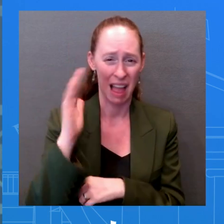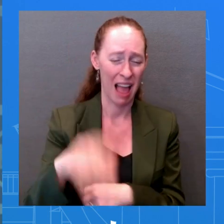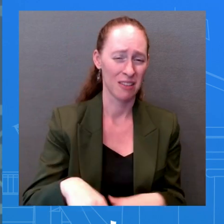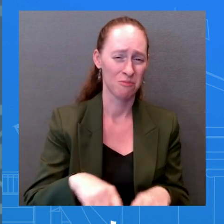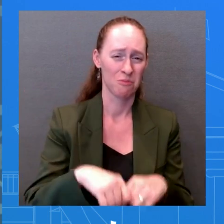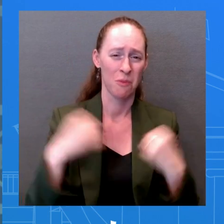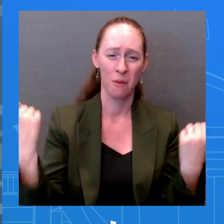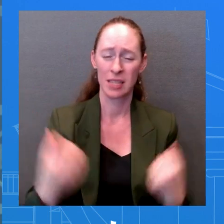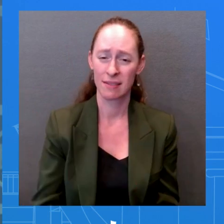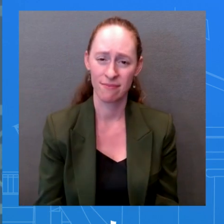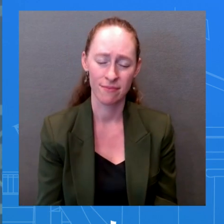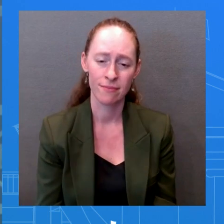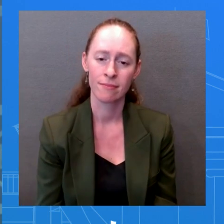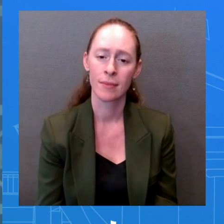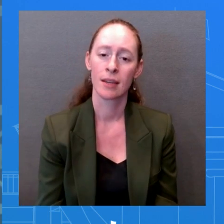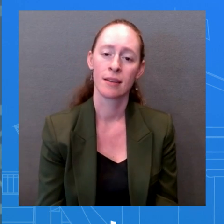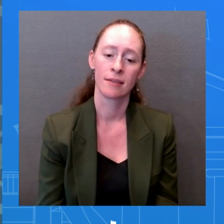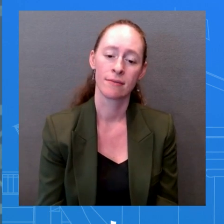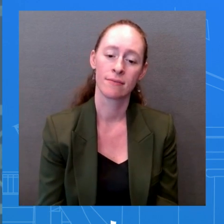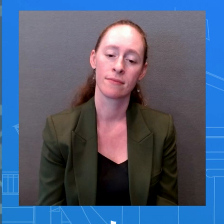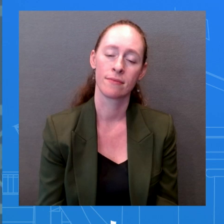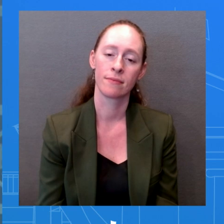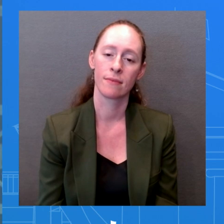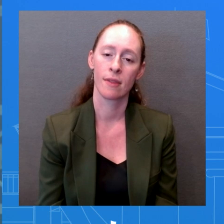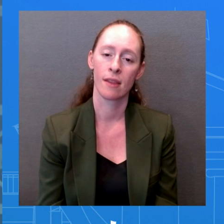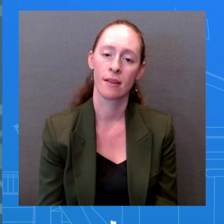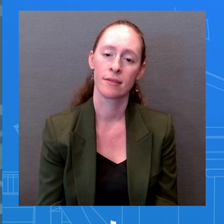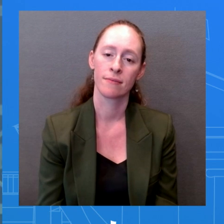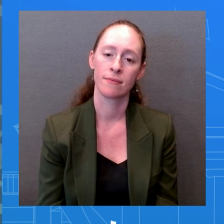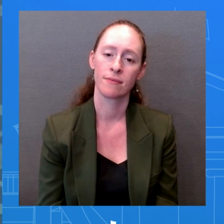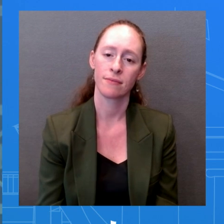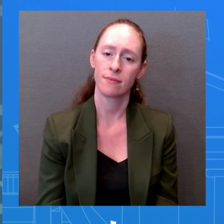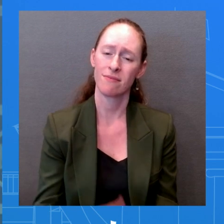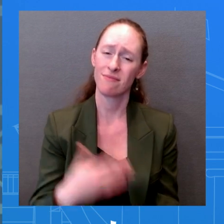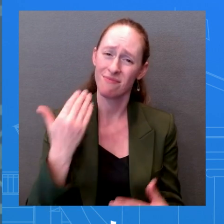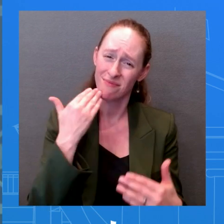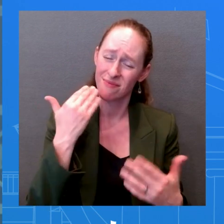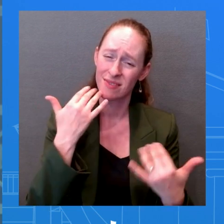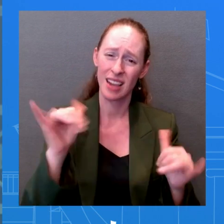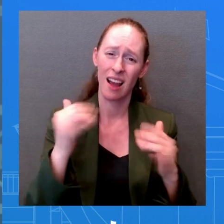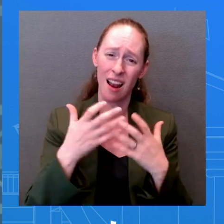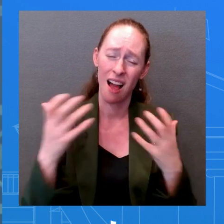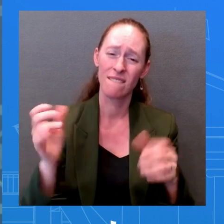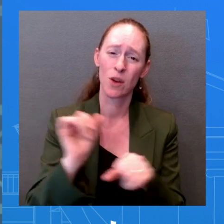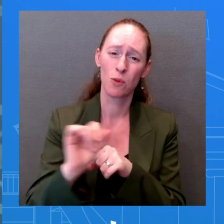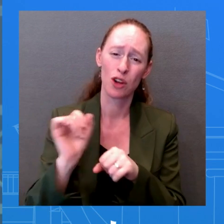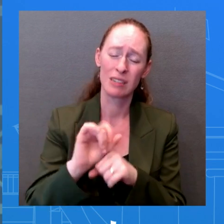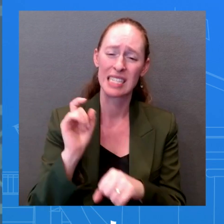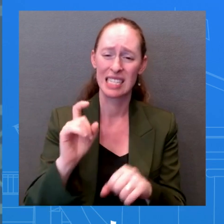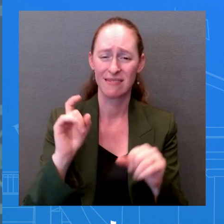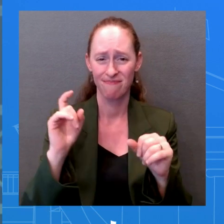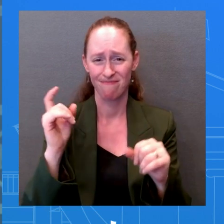we have done a lot of work here to fix this system. And again, more individuals encountered at the border